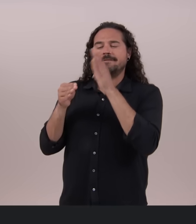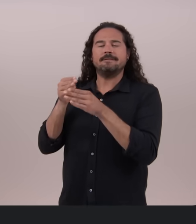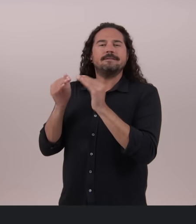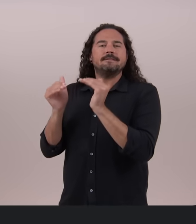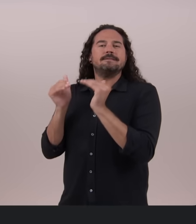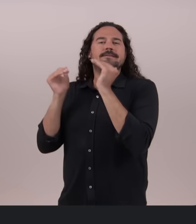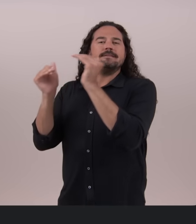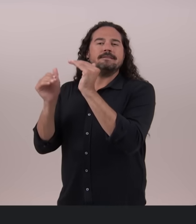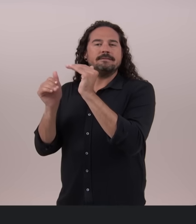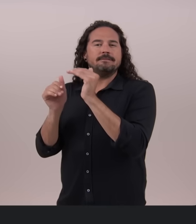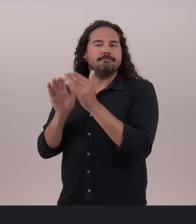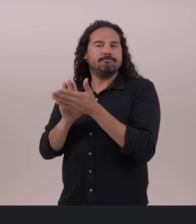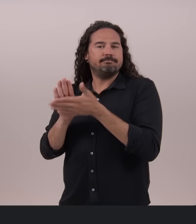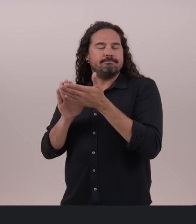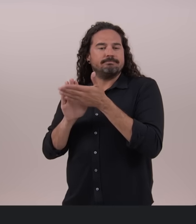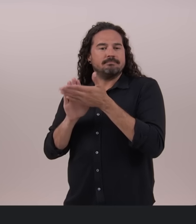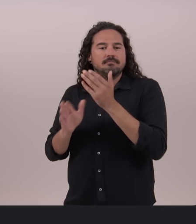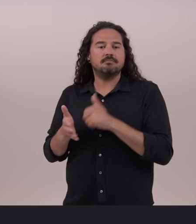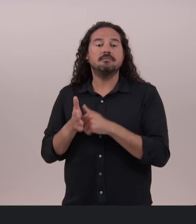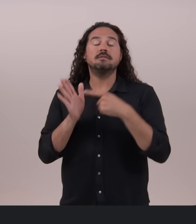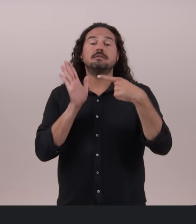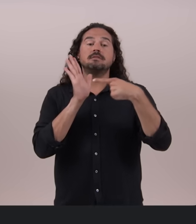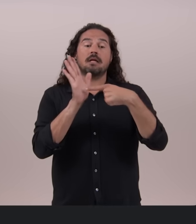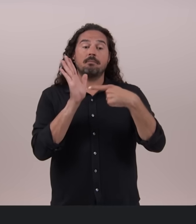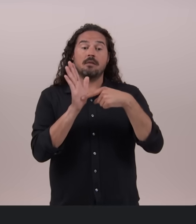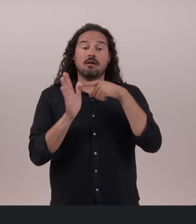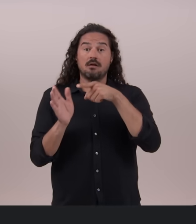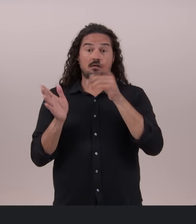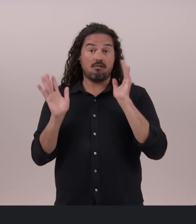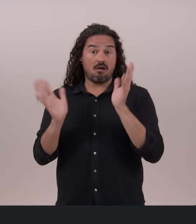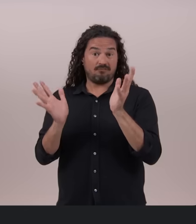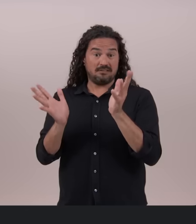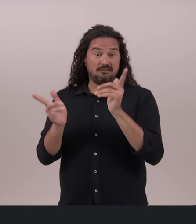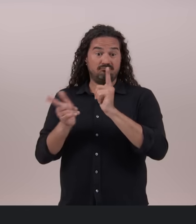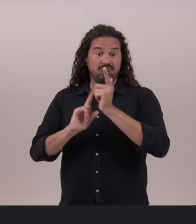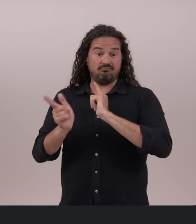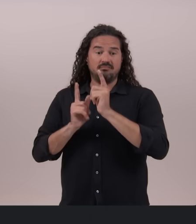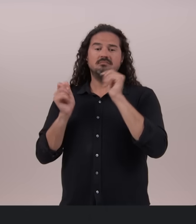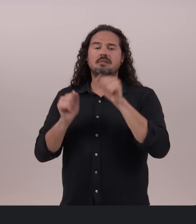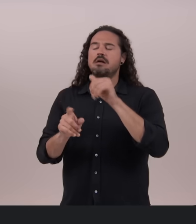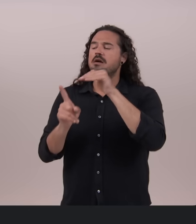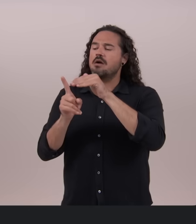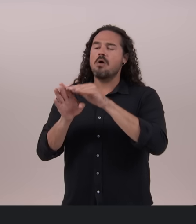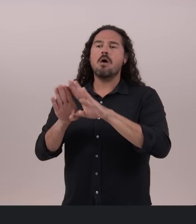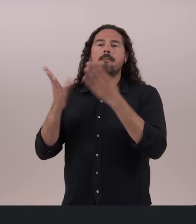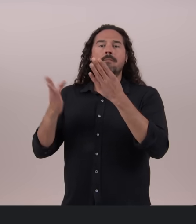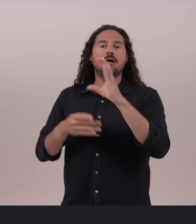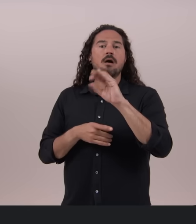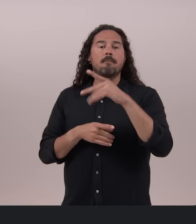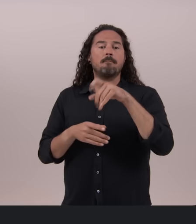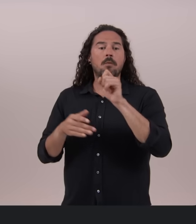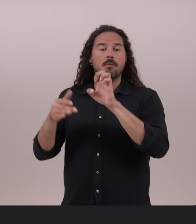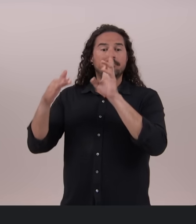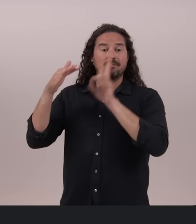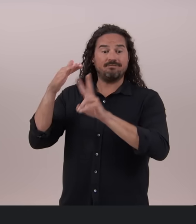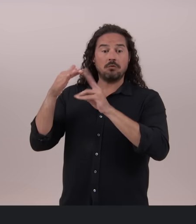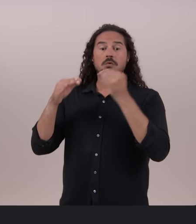For example, with the agent, I can ask "open the Compose previews for the home screen in Android Studio"